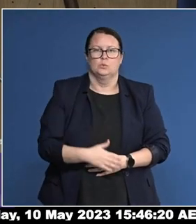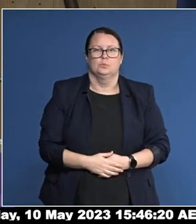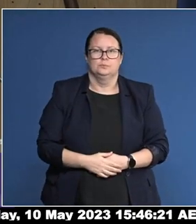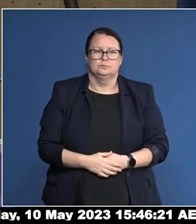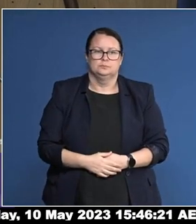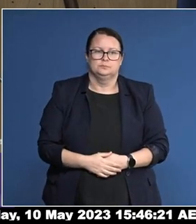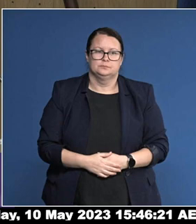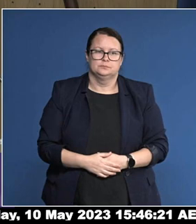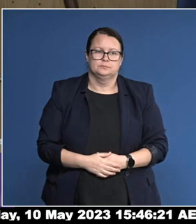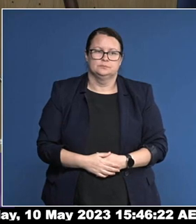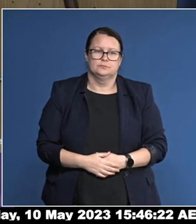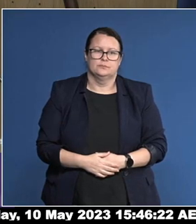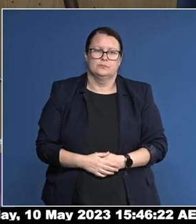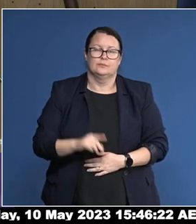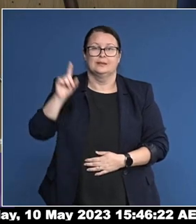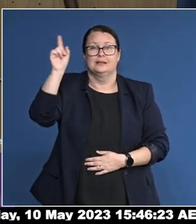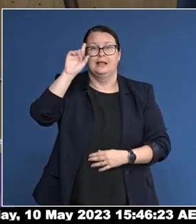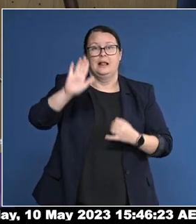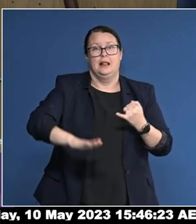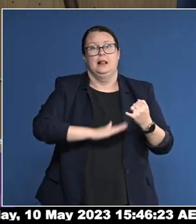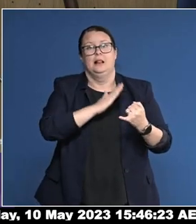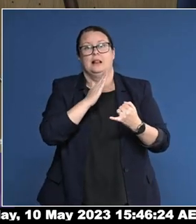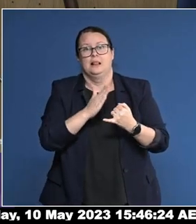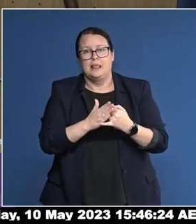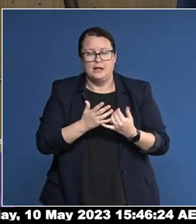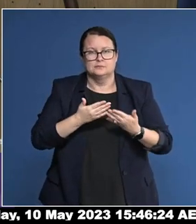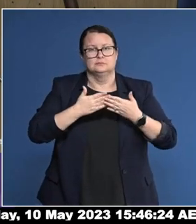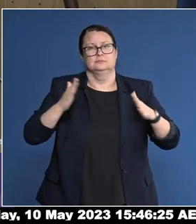While today marks the conclusion of our substantive hearing program, the Royal